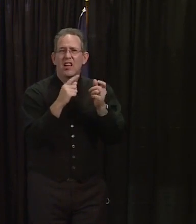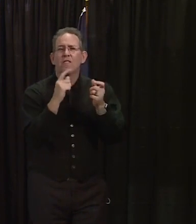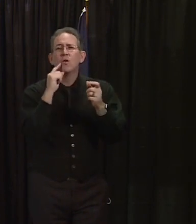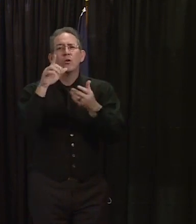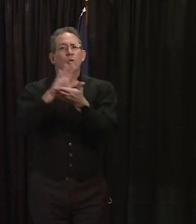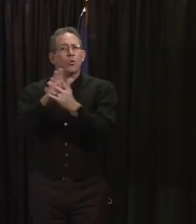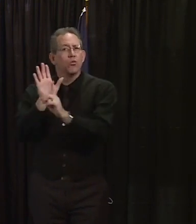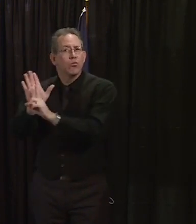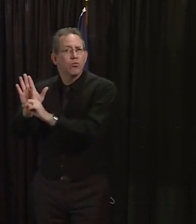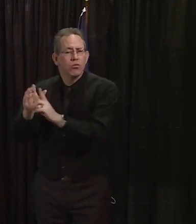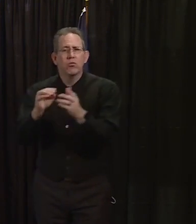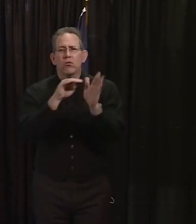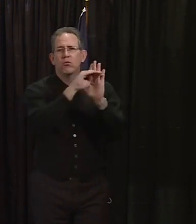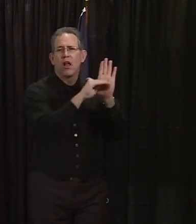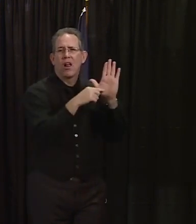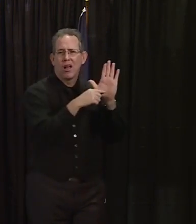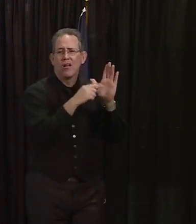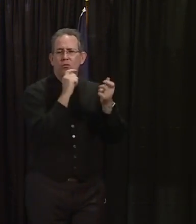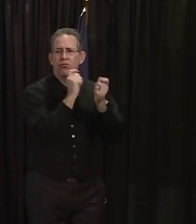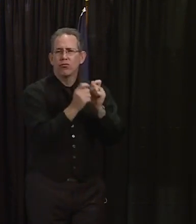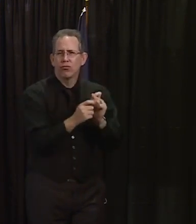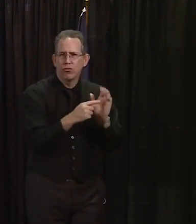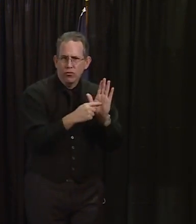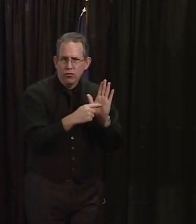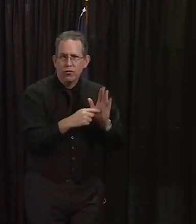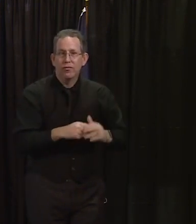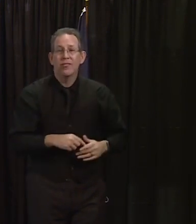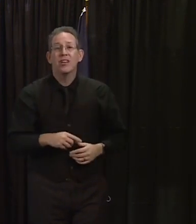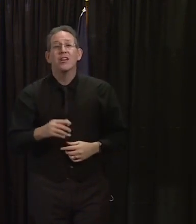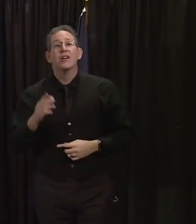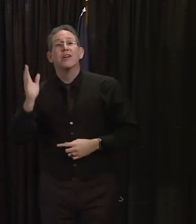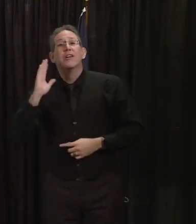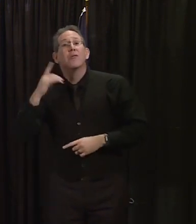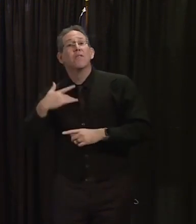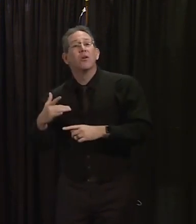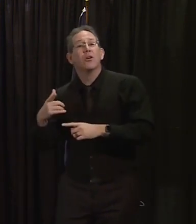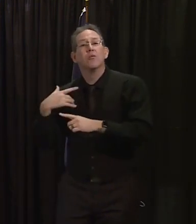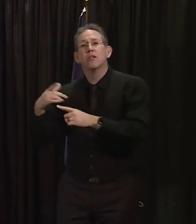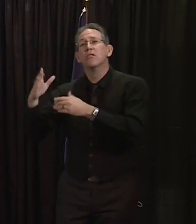The process we've been using with school nurses acting as contact tracers